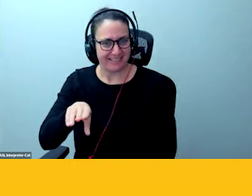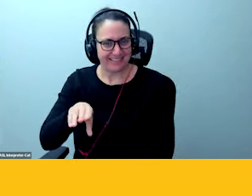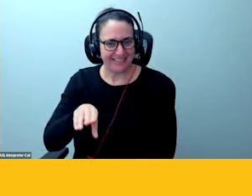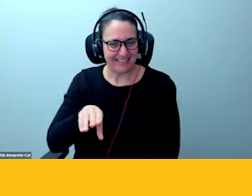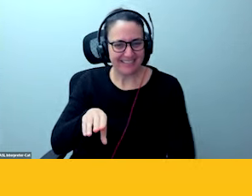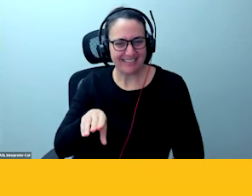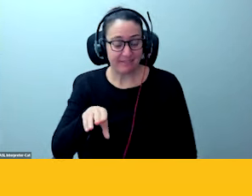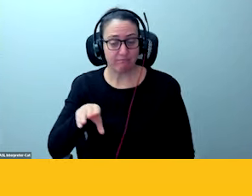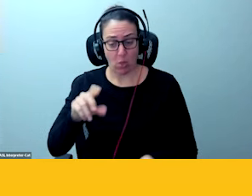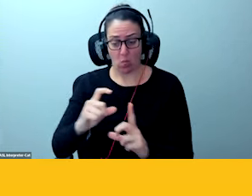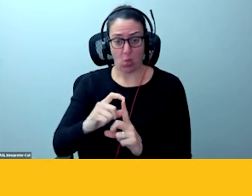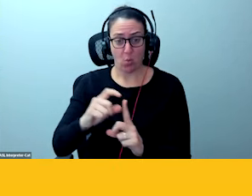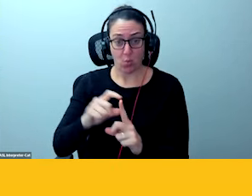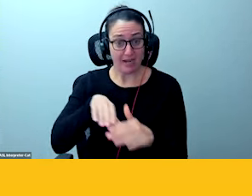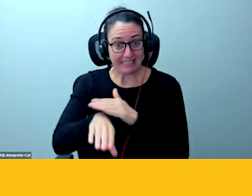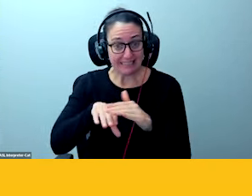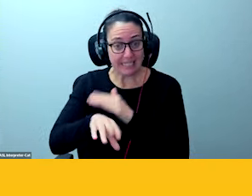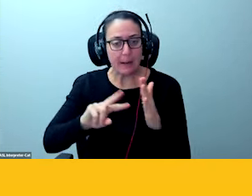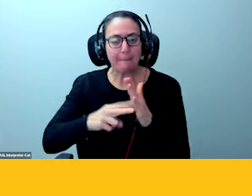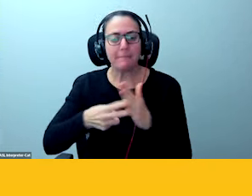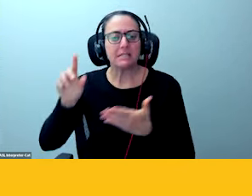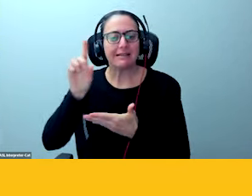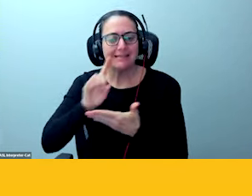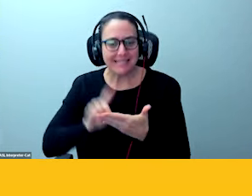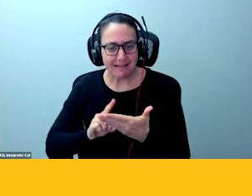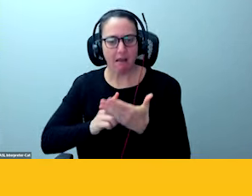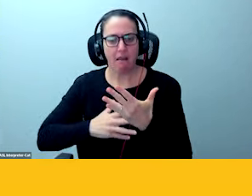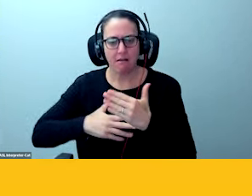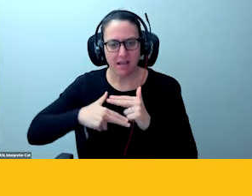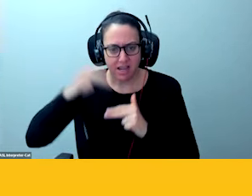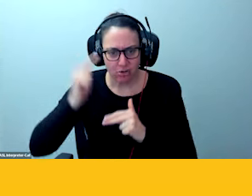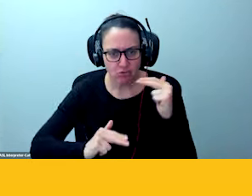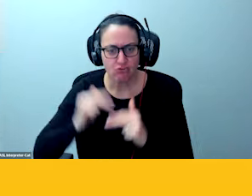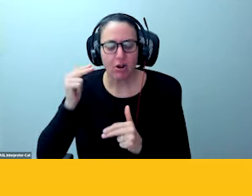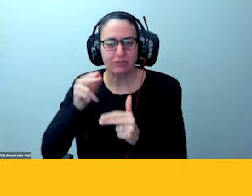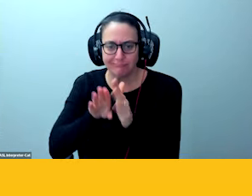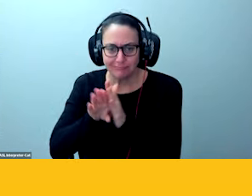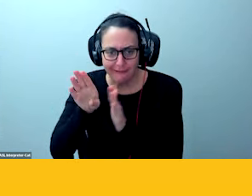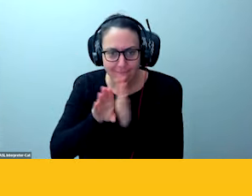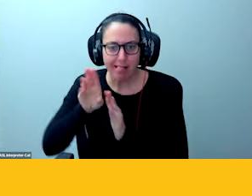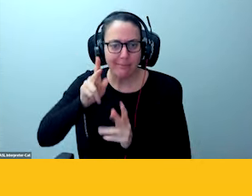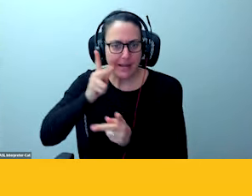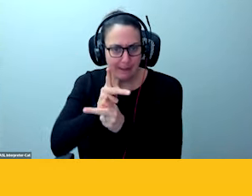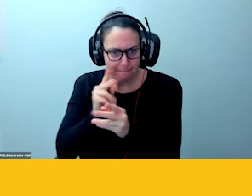where, "The term accessibility means the design, construction, development, and maintenance of facilities,